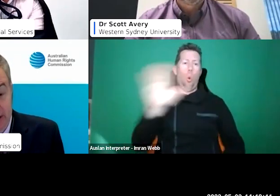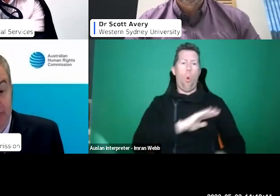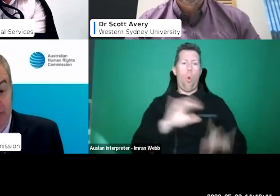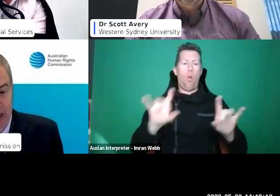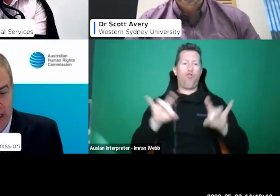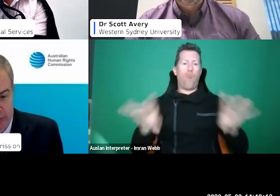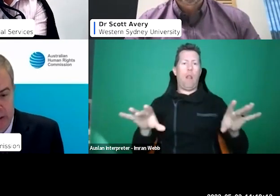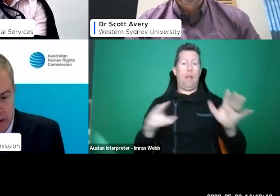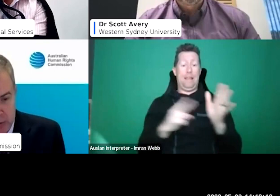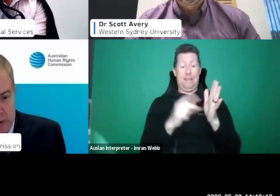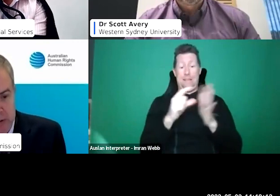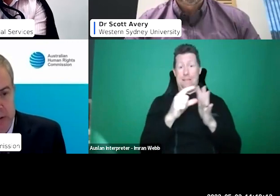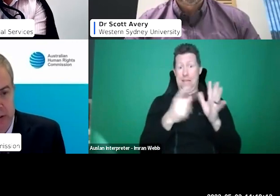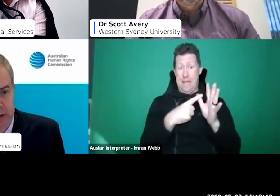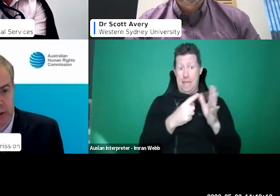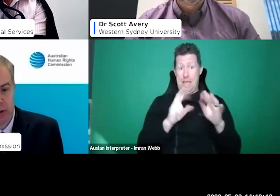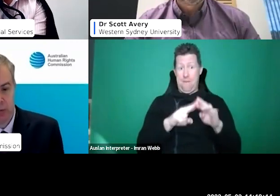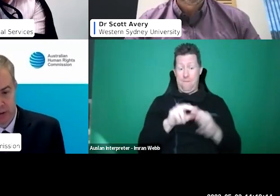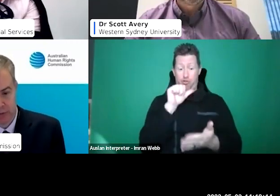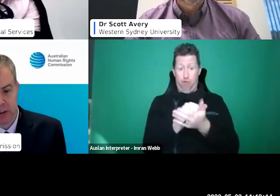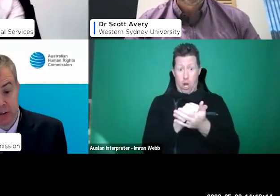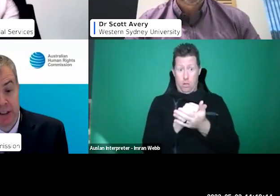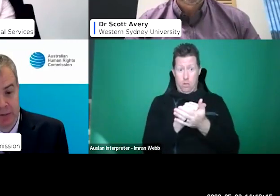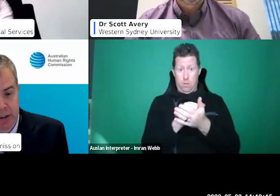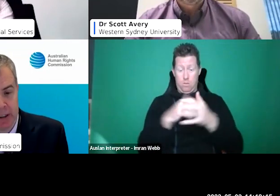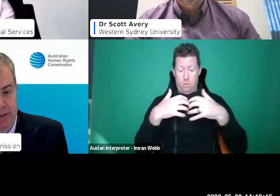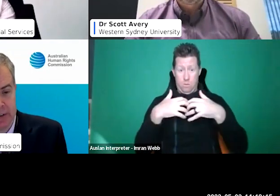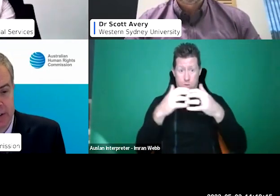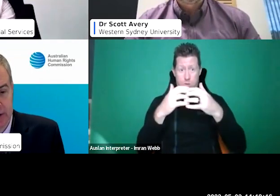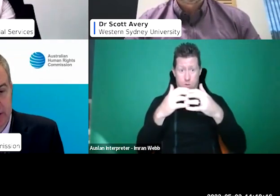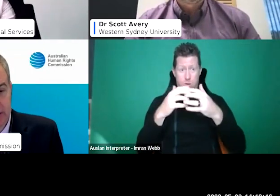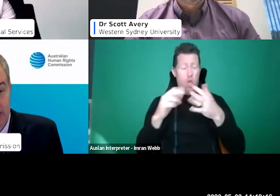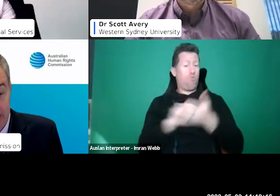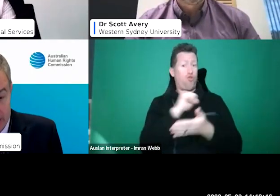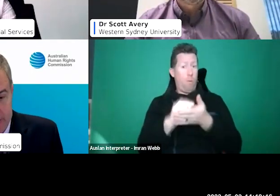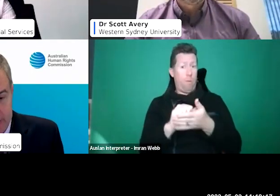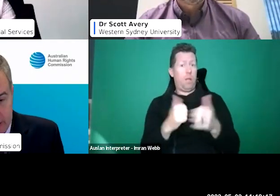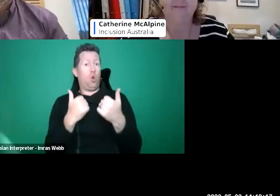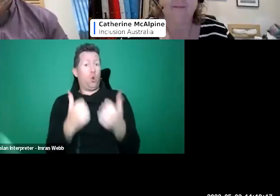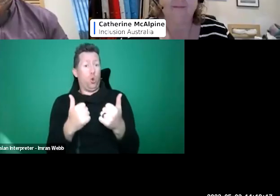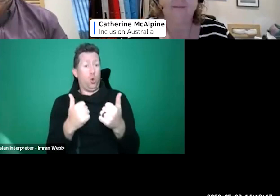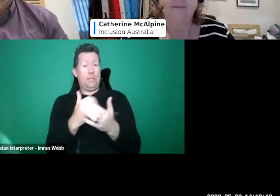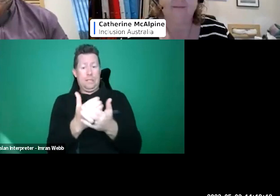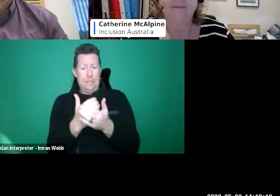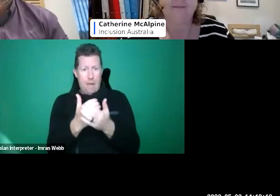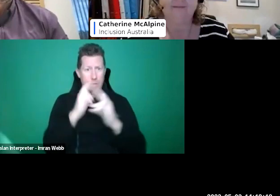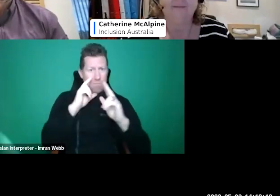if carefully implemented with sufficient safeguards and an understanding of what